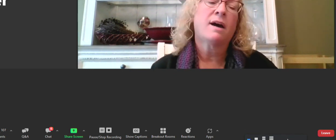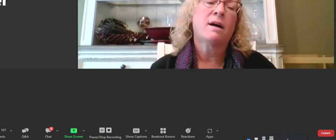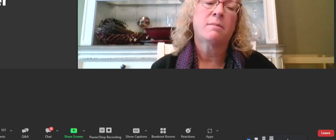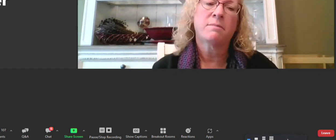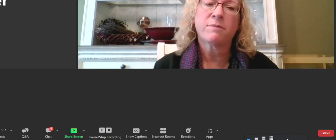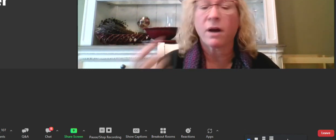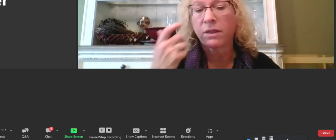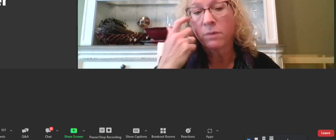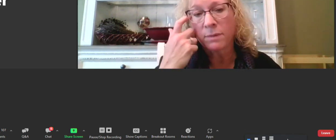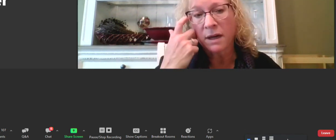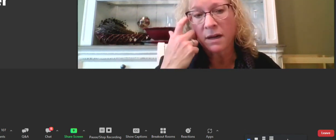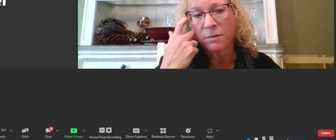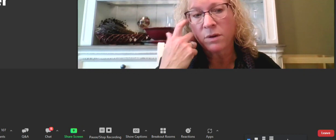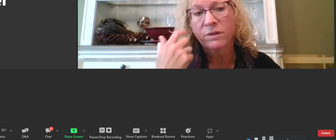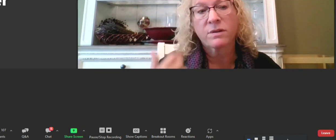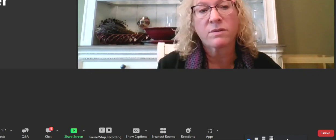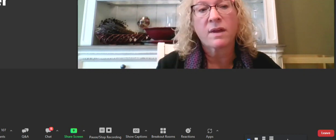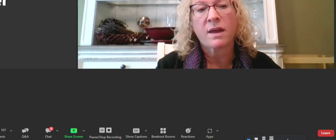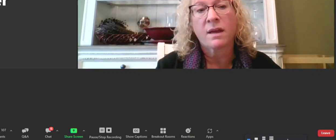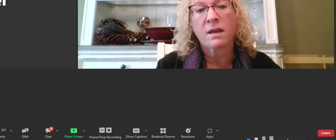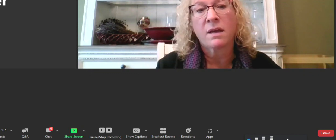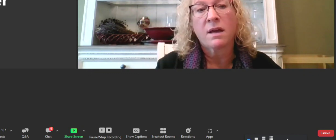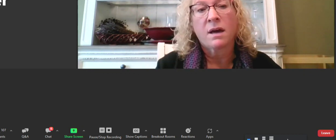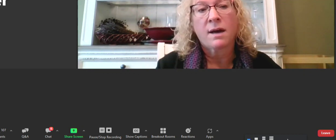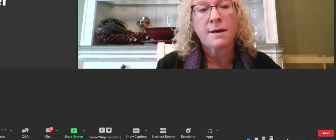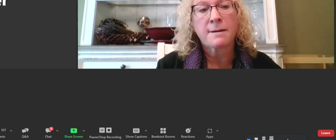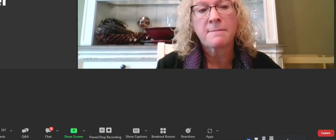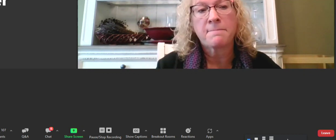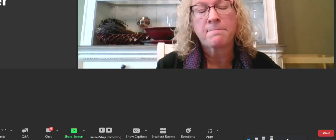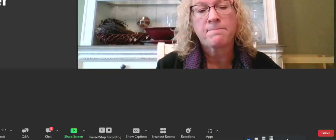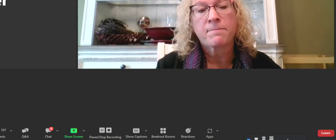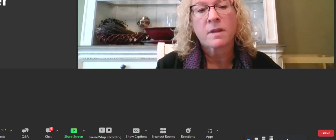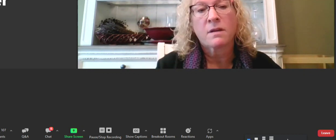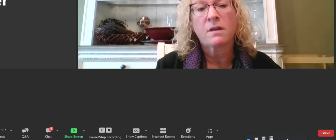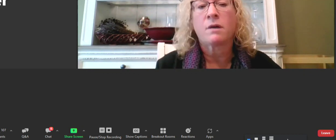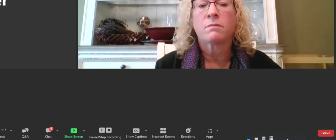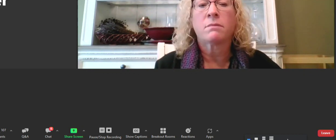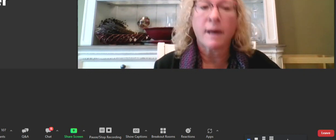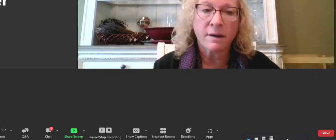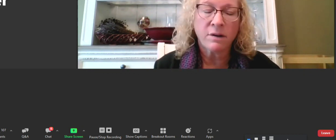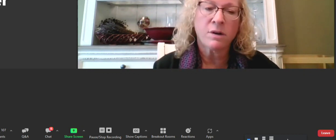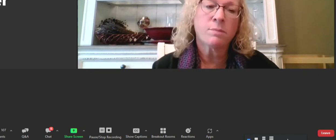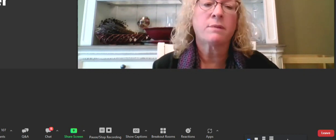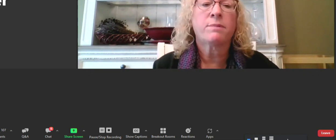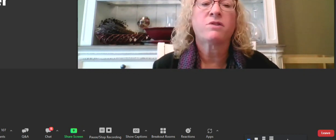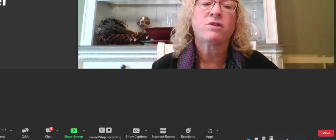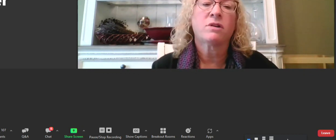For other women, I would also say monitor your blood pressure.